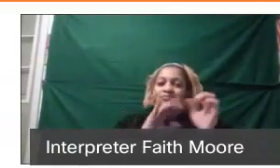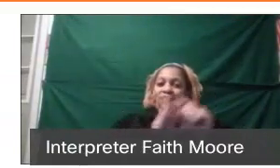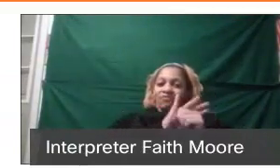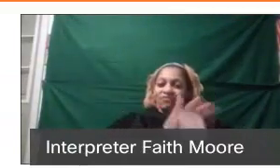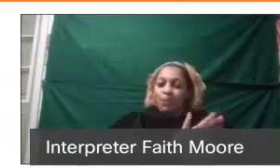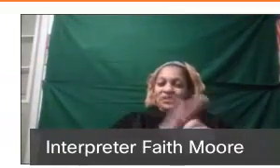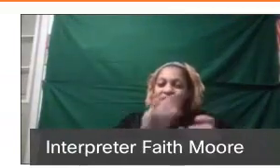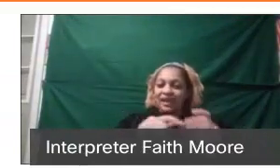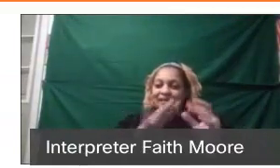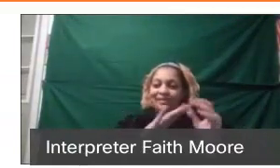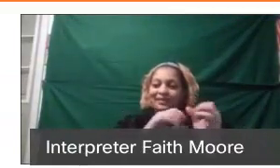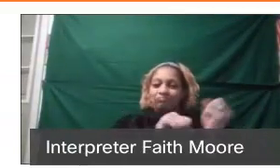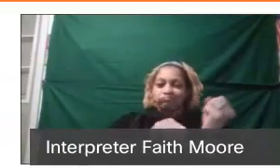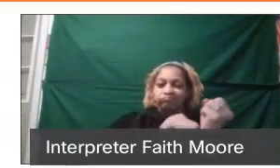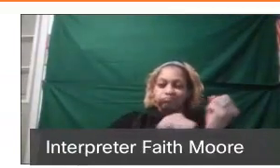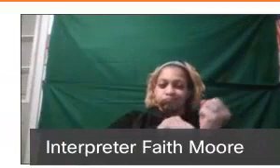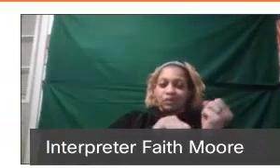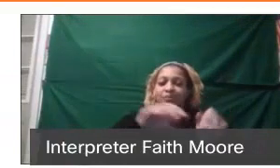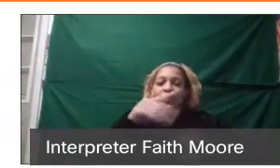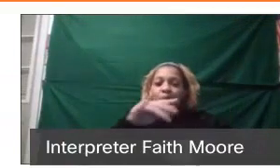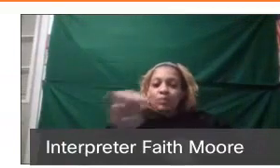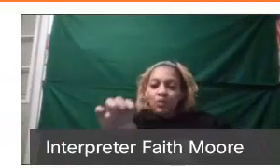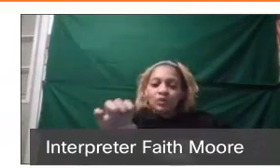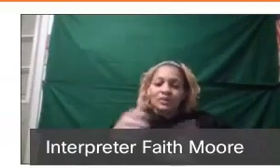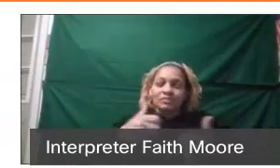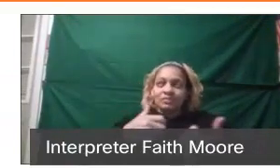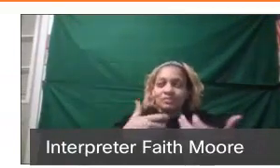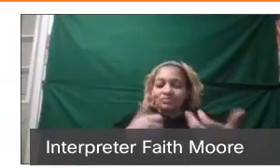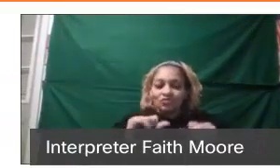From the other direction, so not to get 2 into the weeds, but.